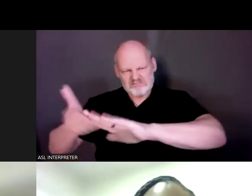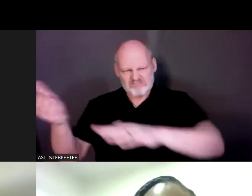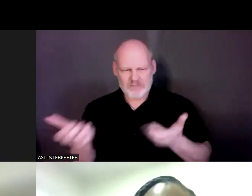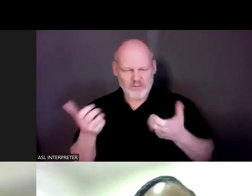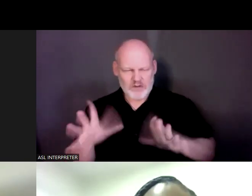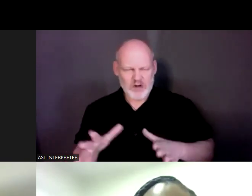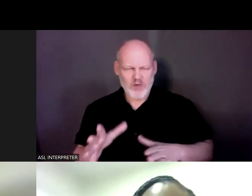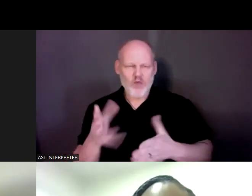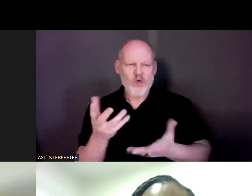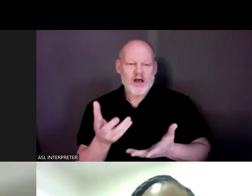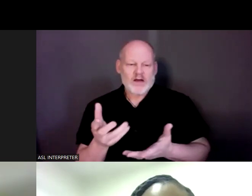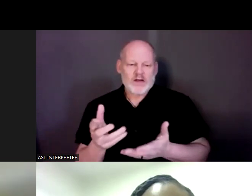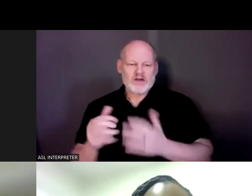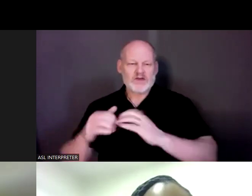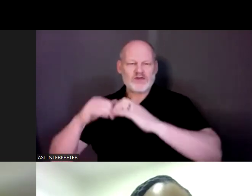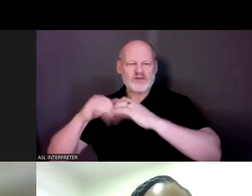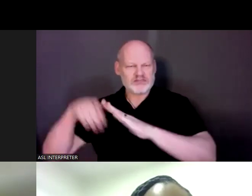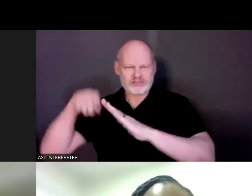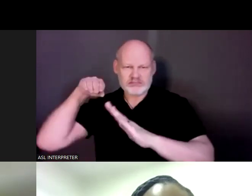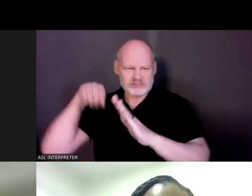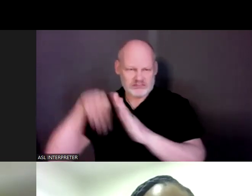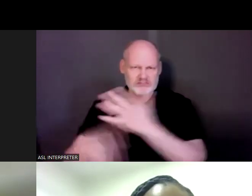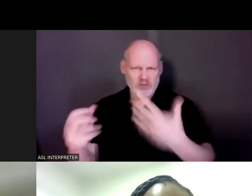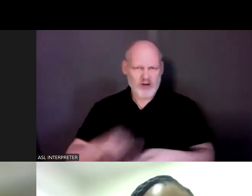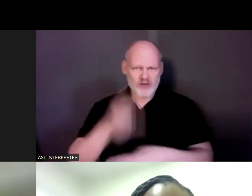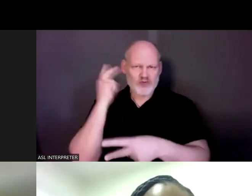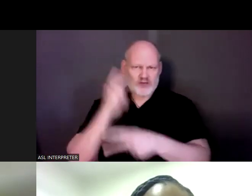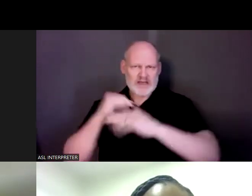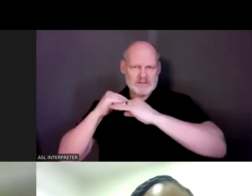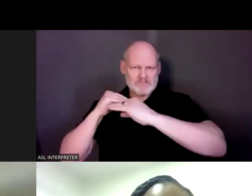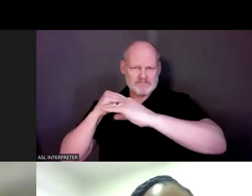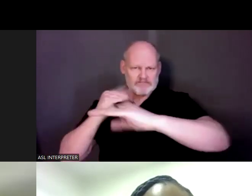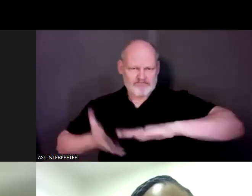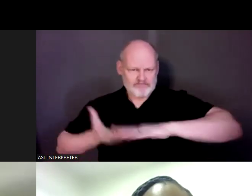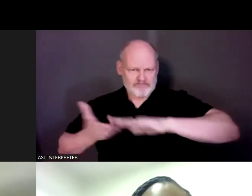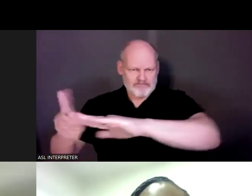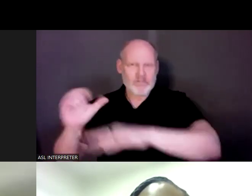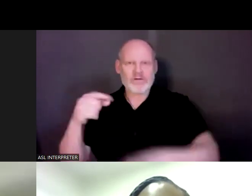continue to keep up that momentum along the way? So really just thinking about like what